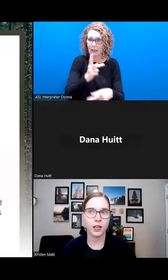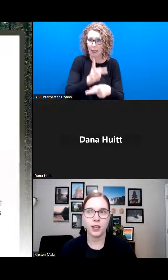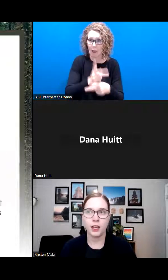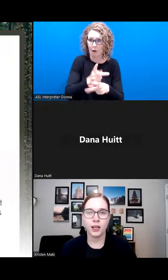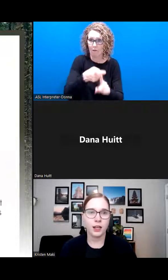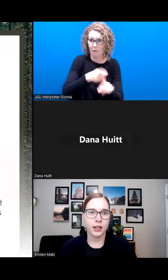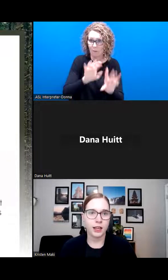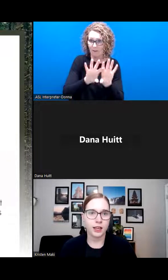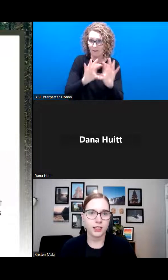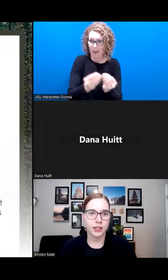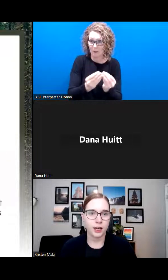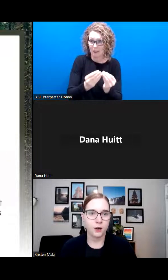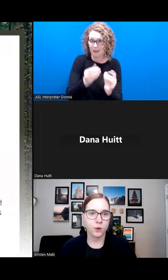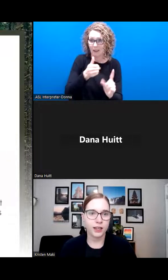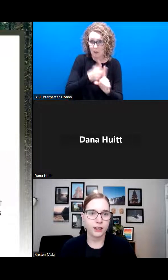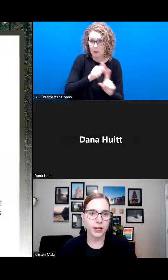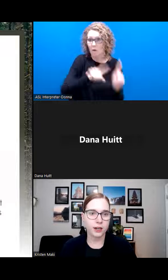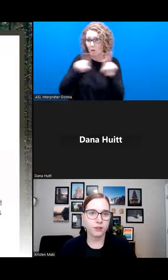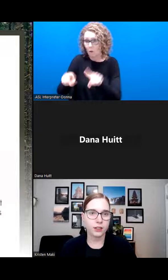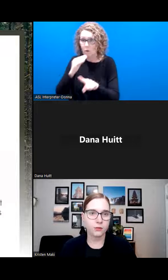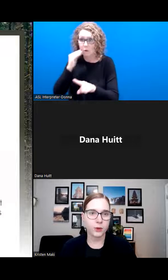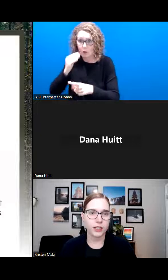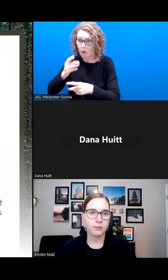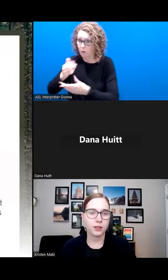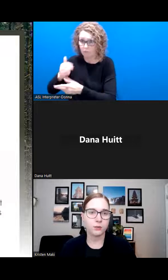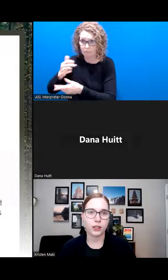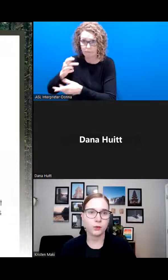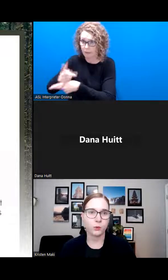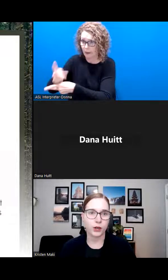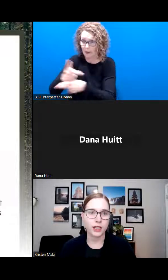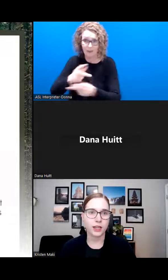care at some point in our lives. So you can see this is the increase in population